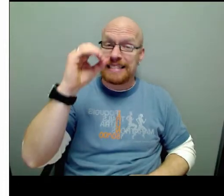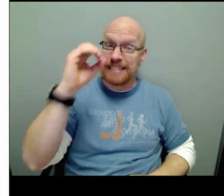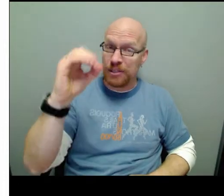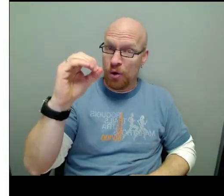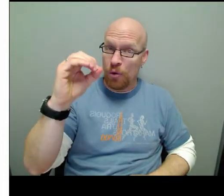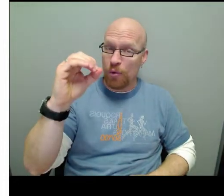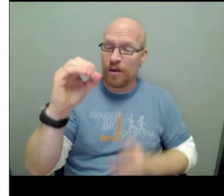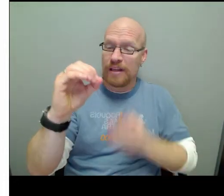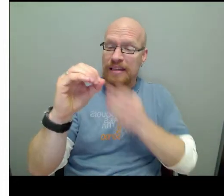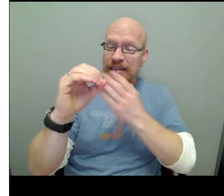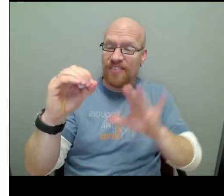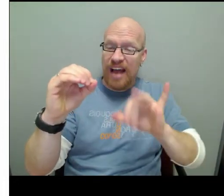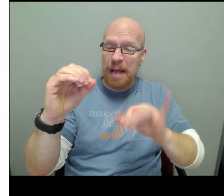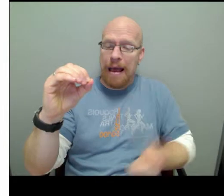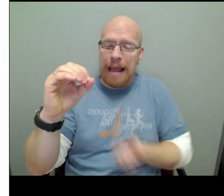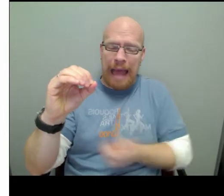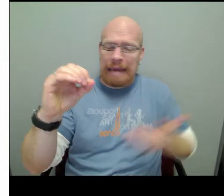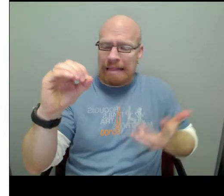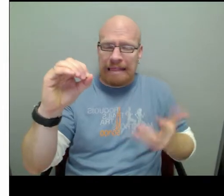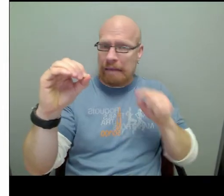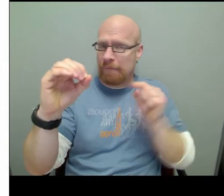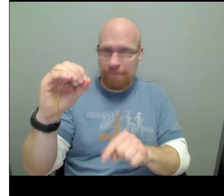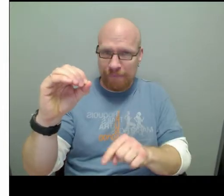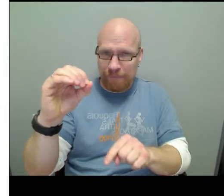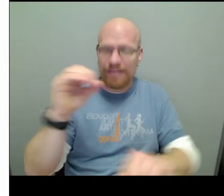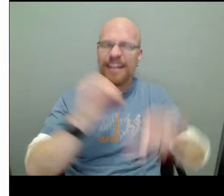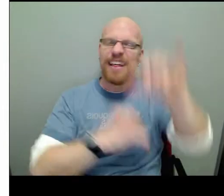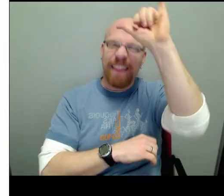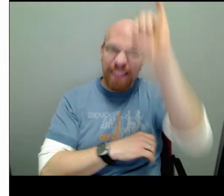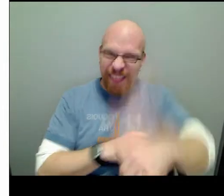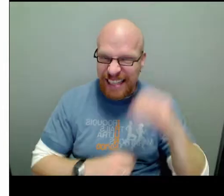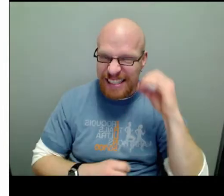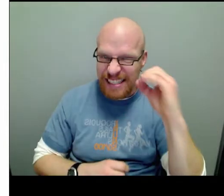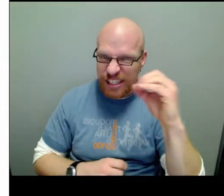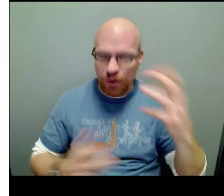Zero divided by anything, that's zero.